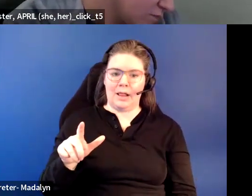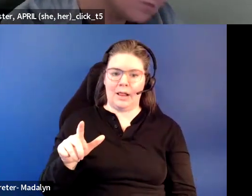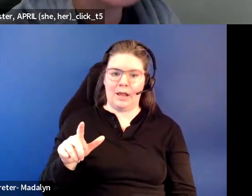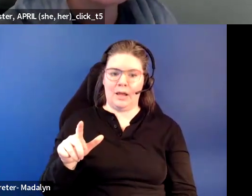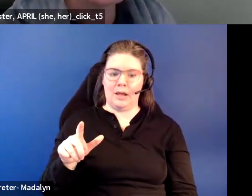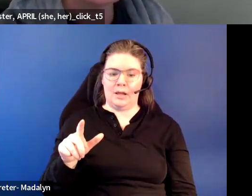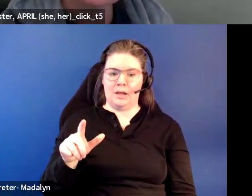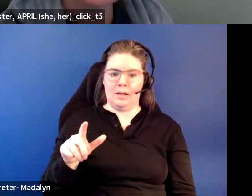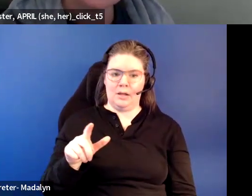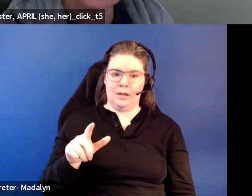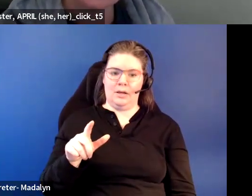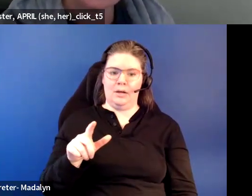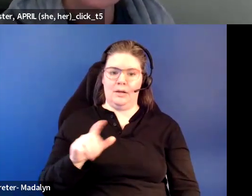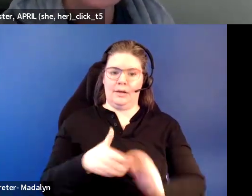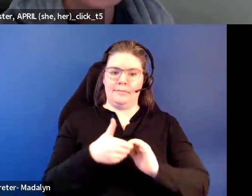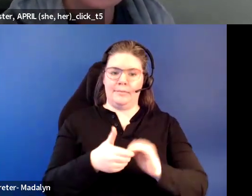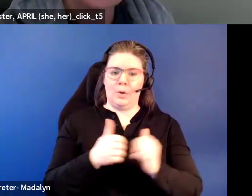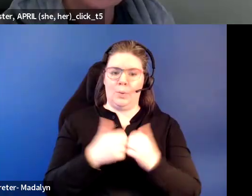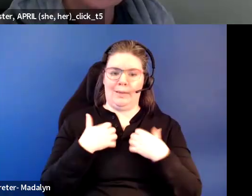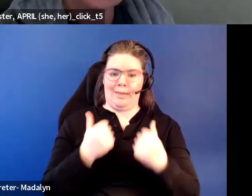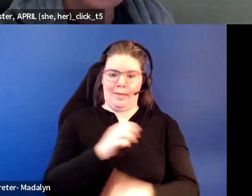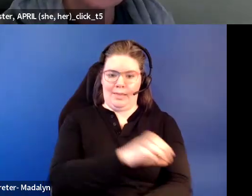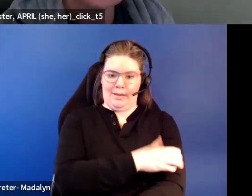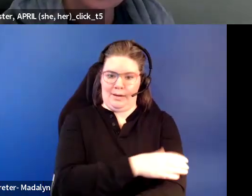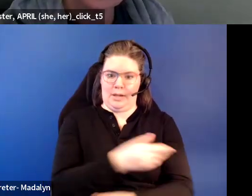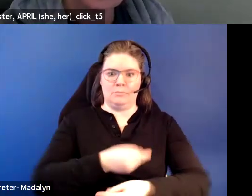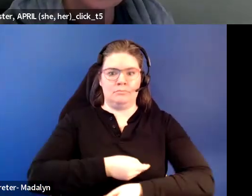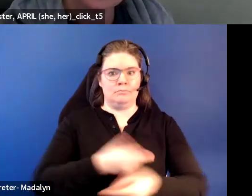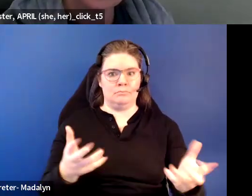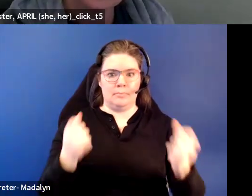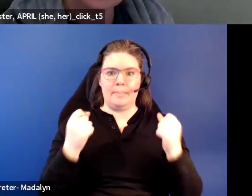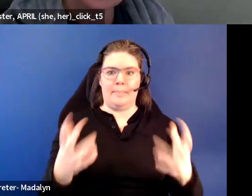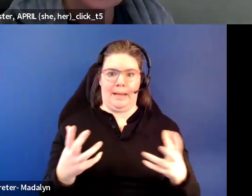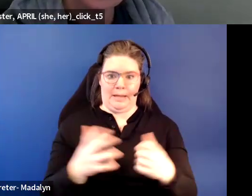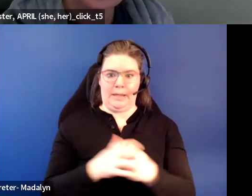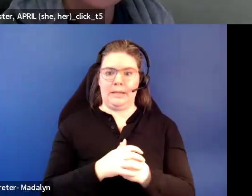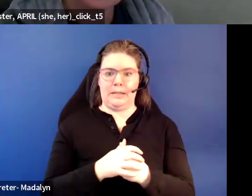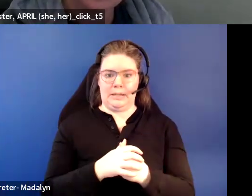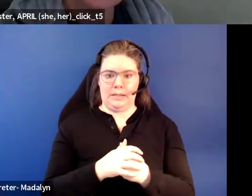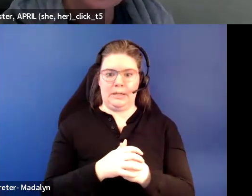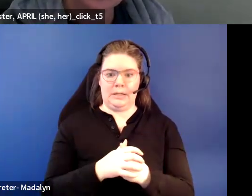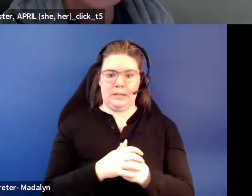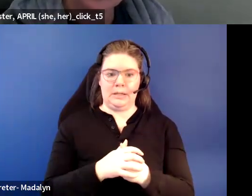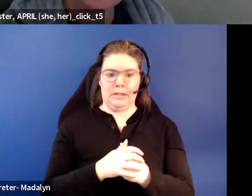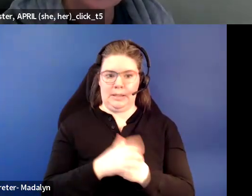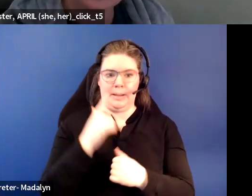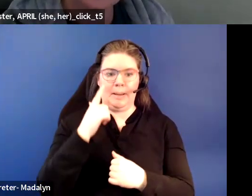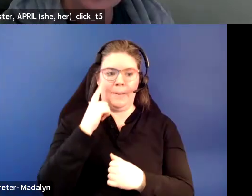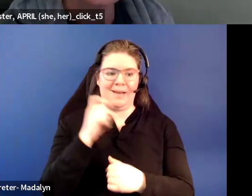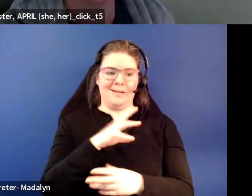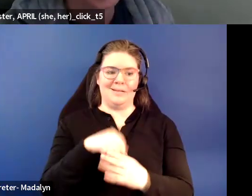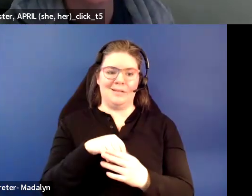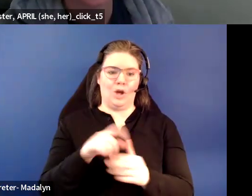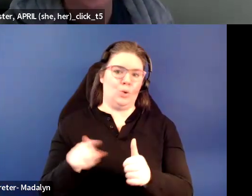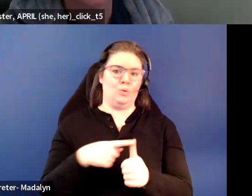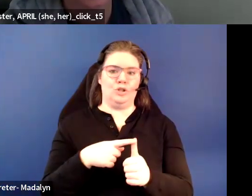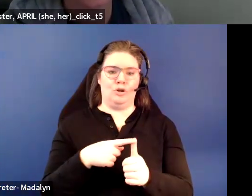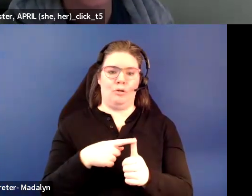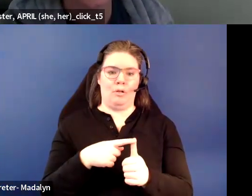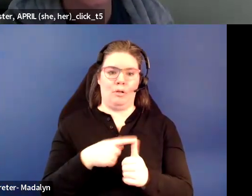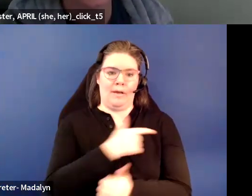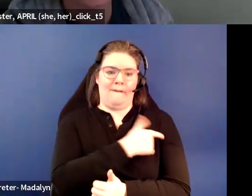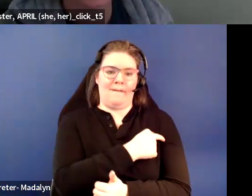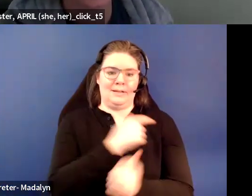Carolyn Grawi: There are health clinics who have been giving a lot of shots, and they were able to get because they were in the original vaccine collaborative that